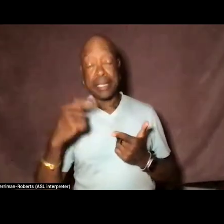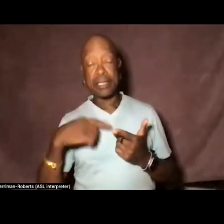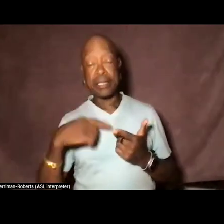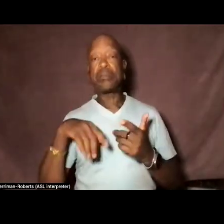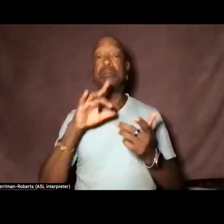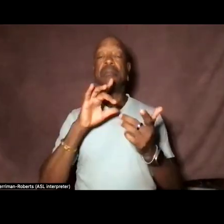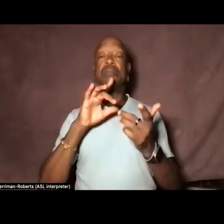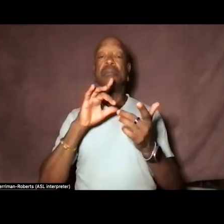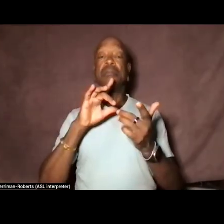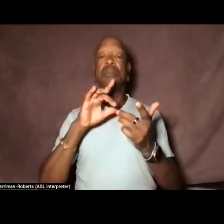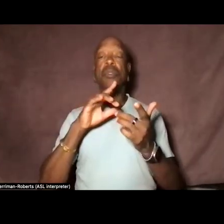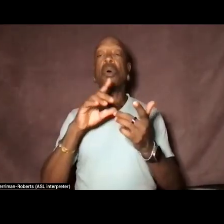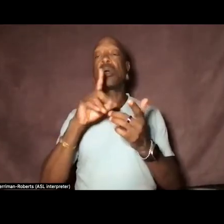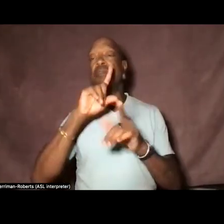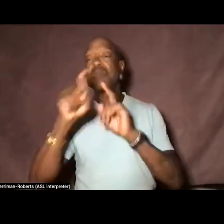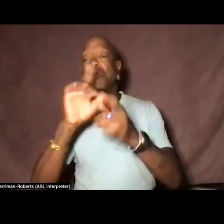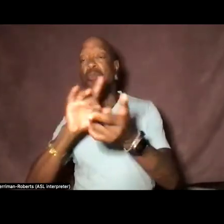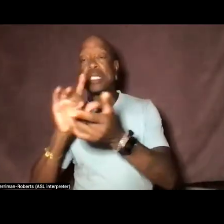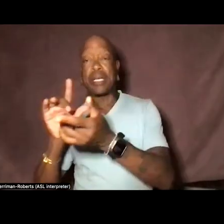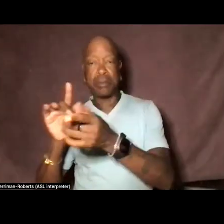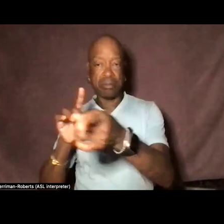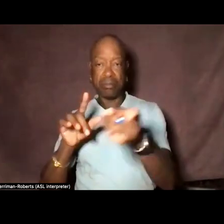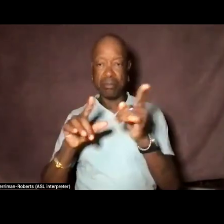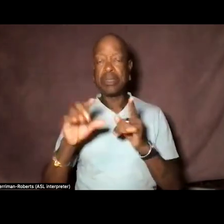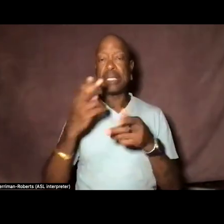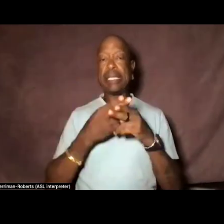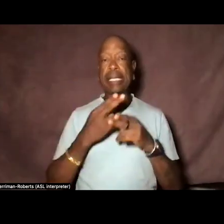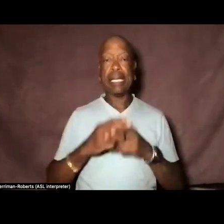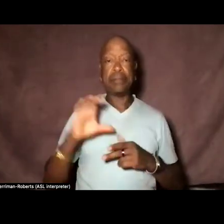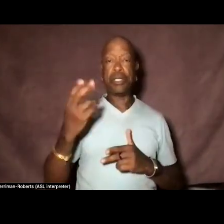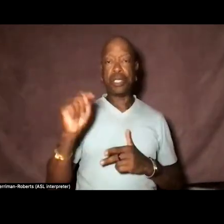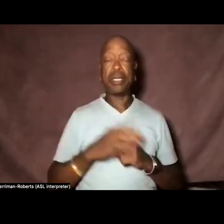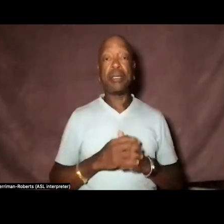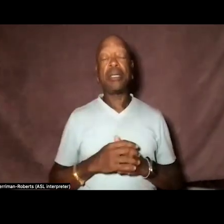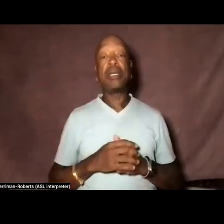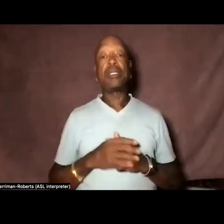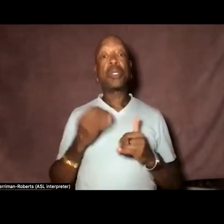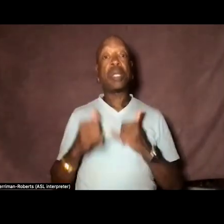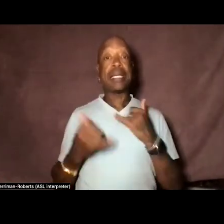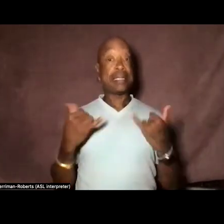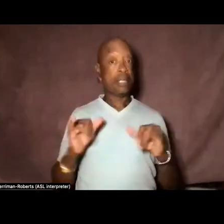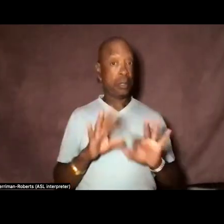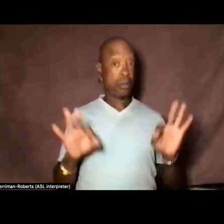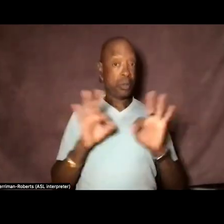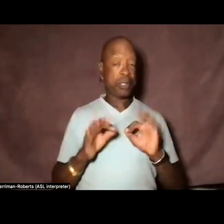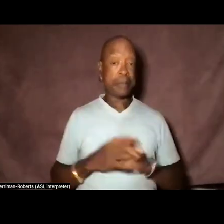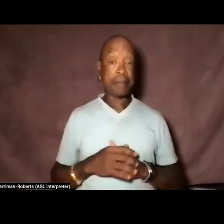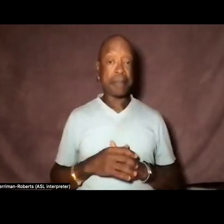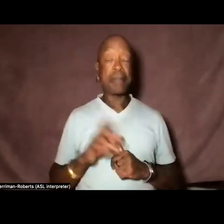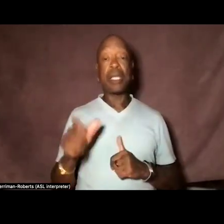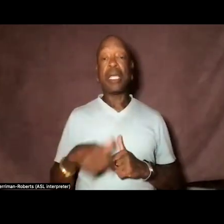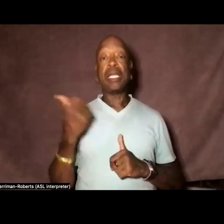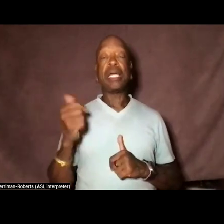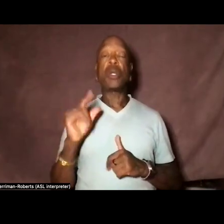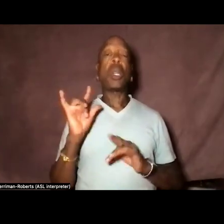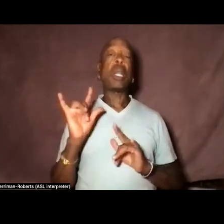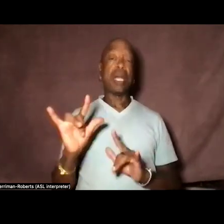joining mass for equity and last but certainly not least um another loving reminder to mask